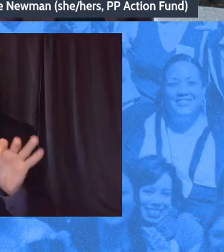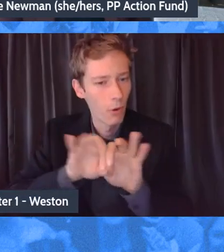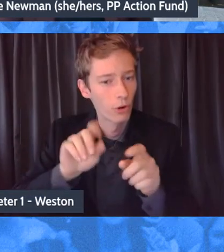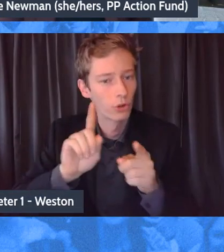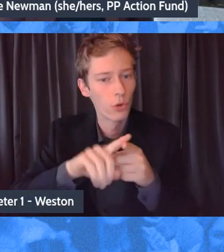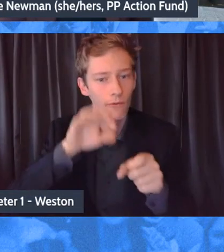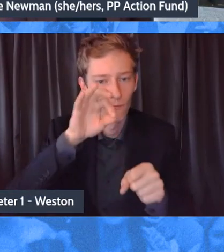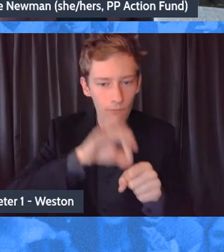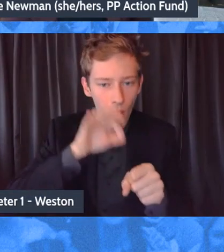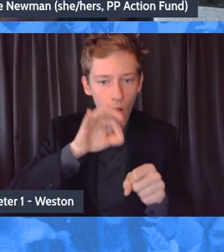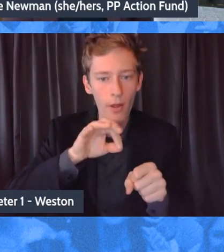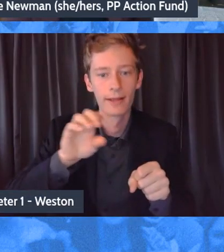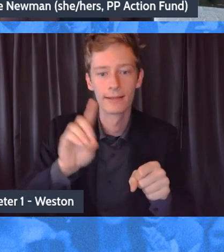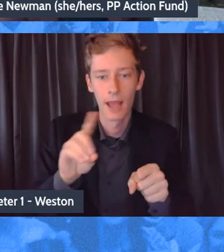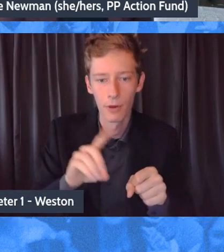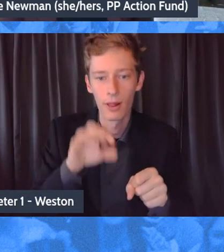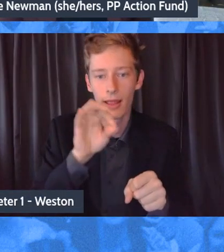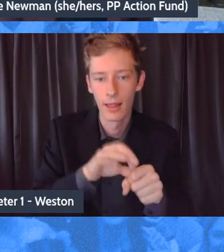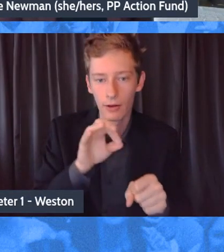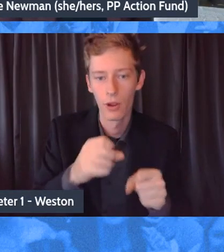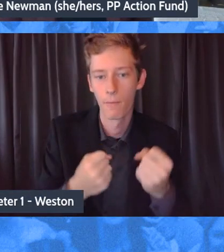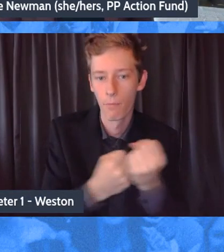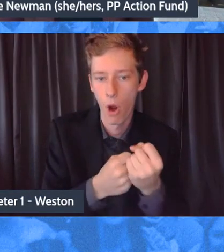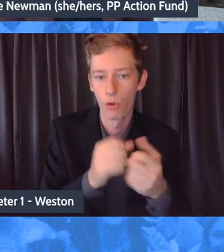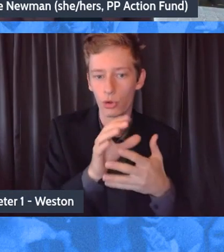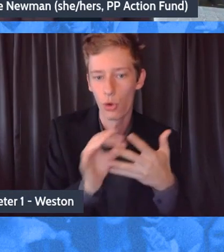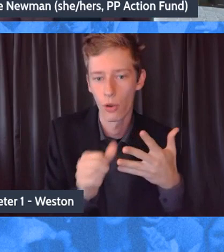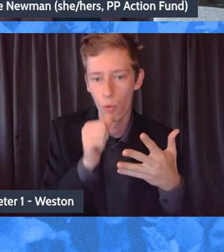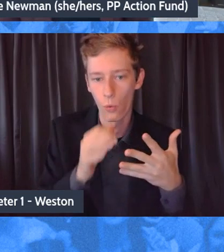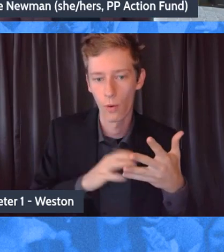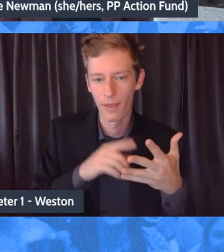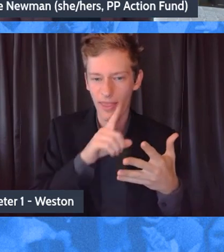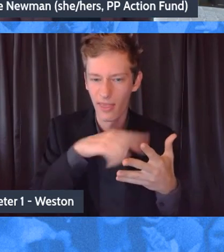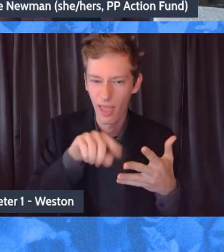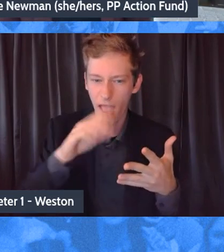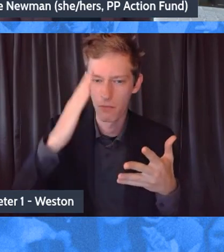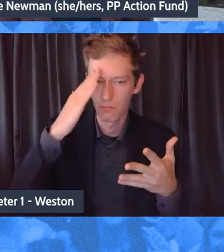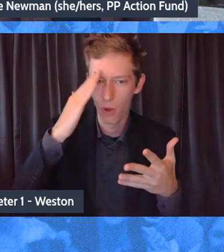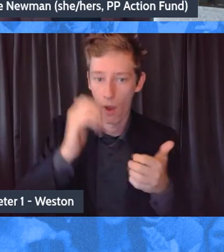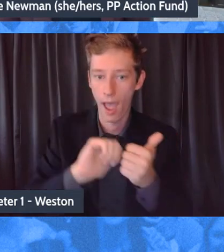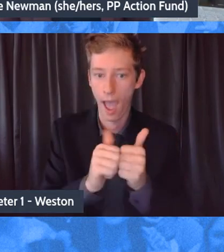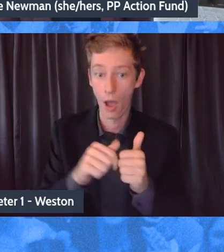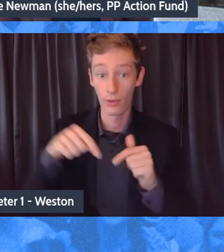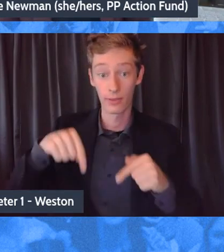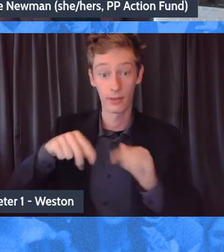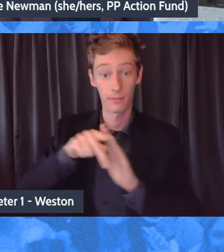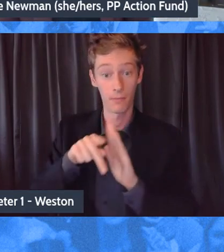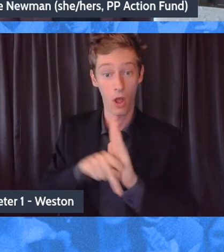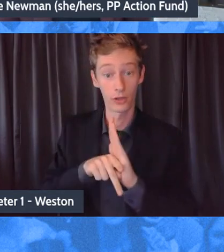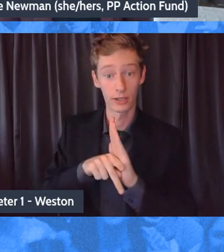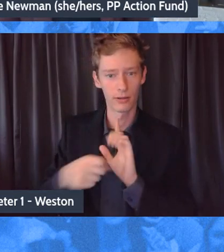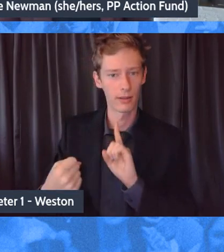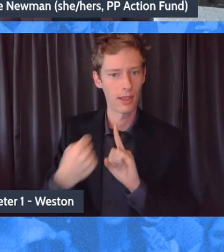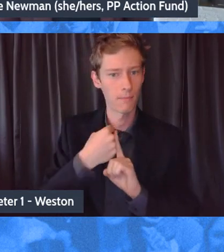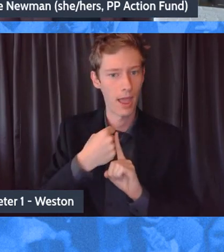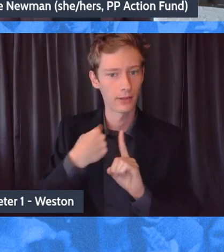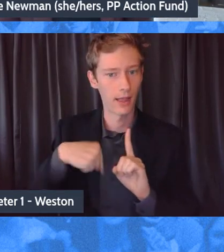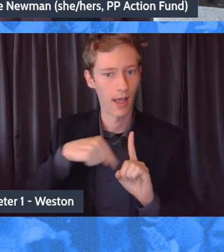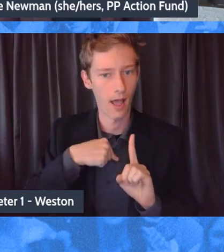who really understand are at the center of how these policies impact us. And so this is what we do.